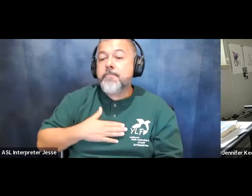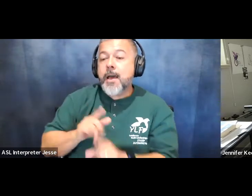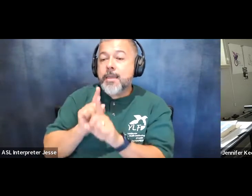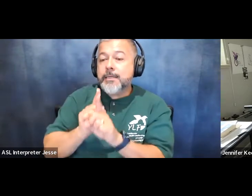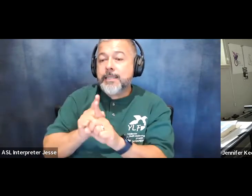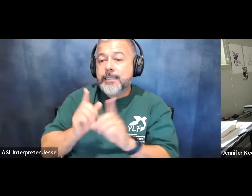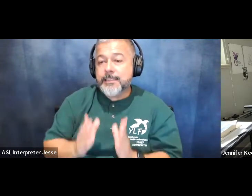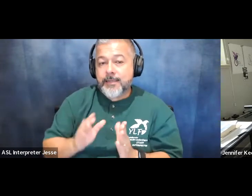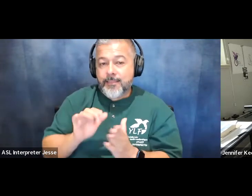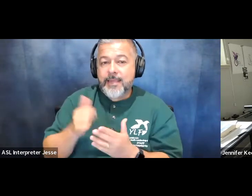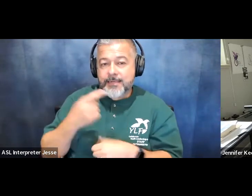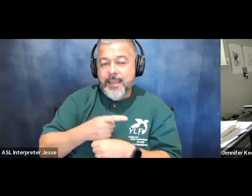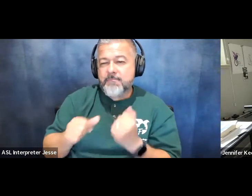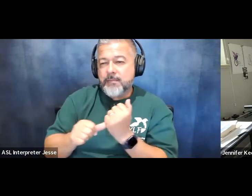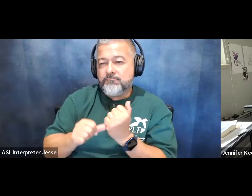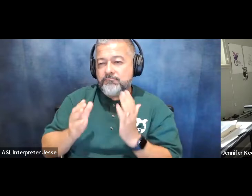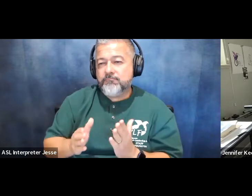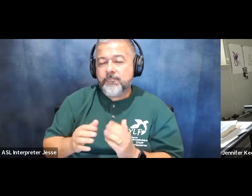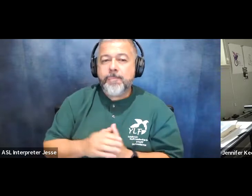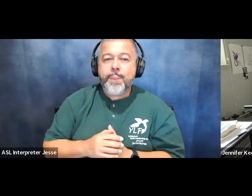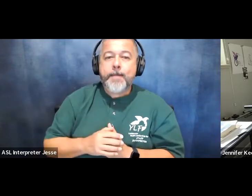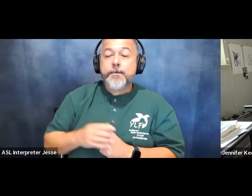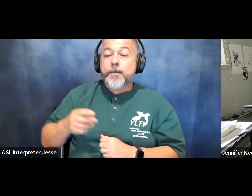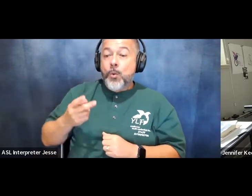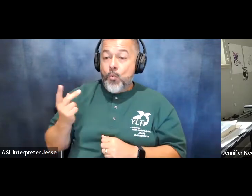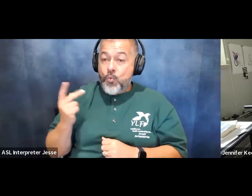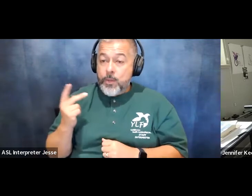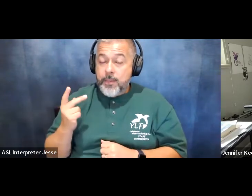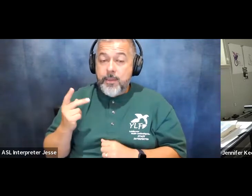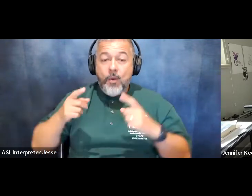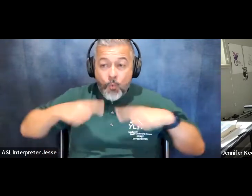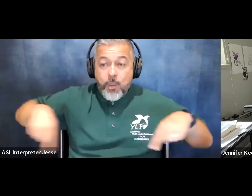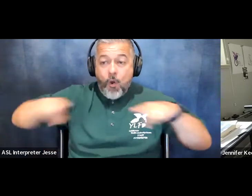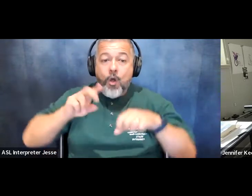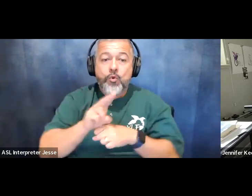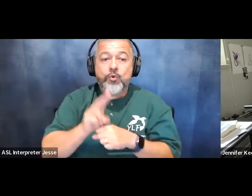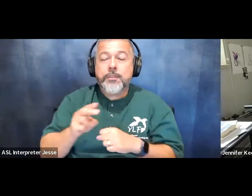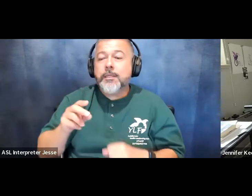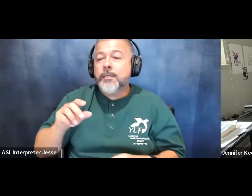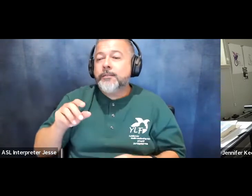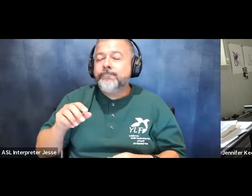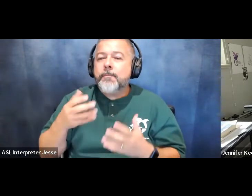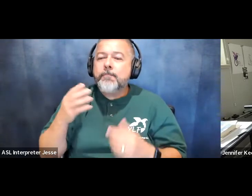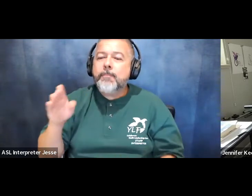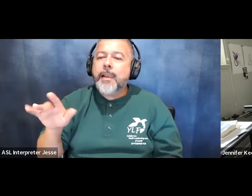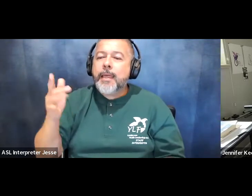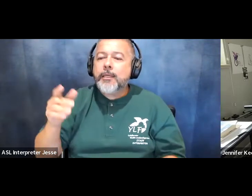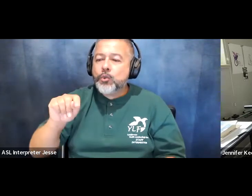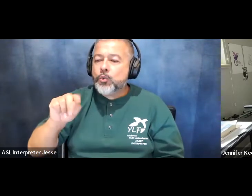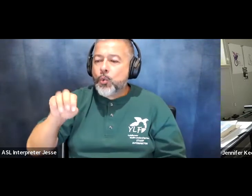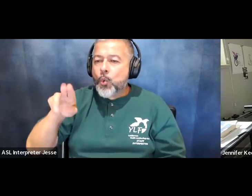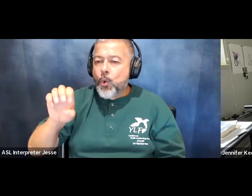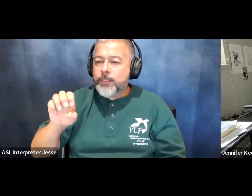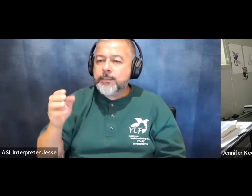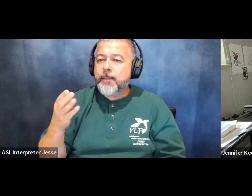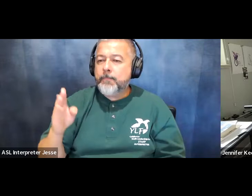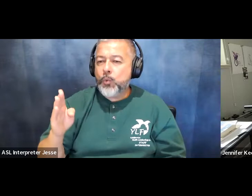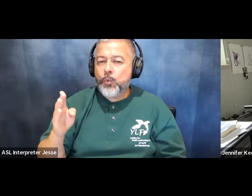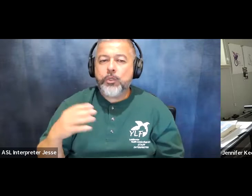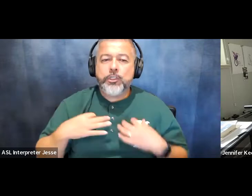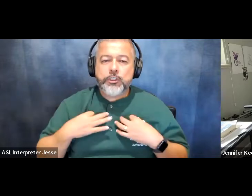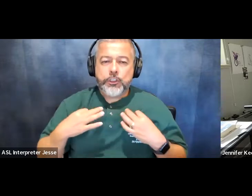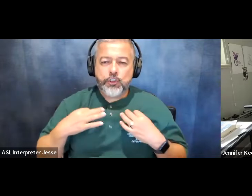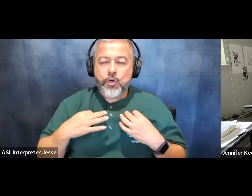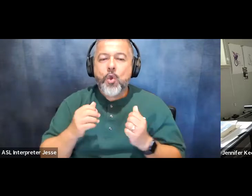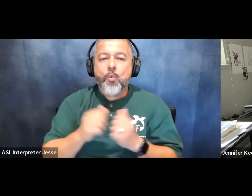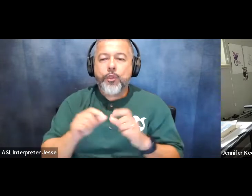that day we are all wearing a turquoise adapt t-shirt with the words wheels of justice a large